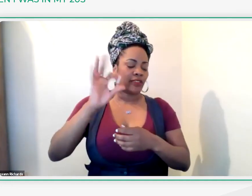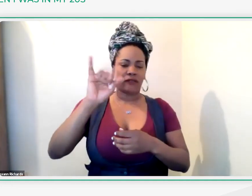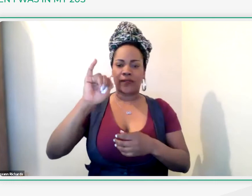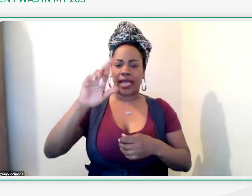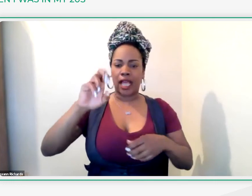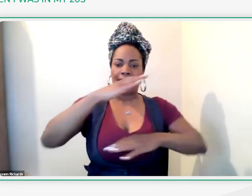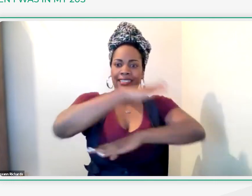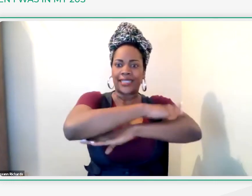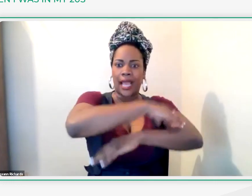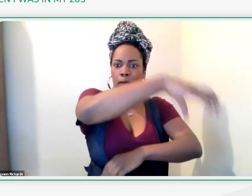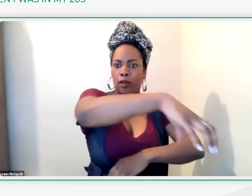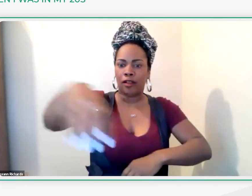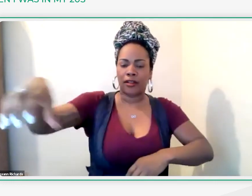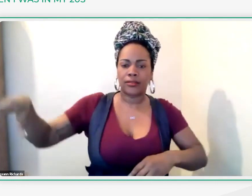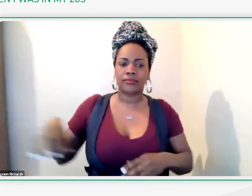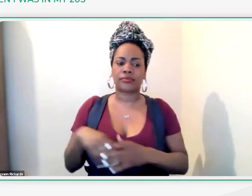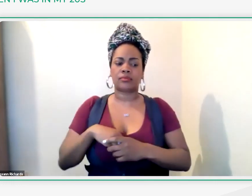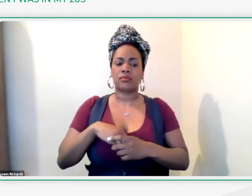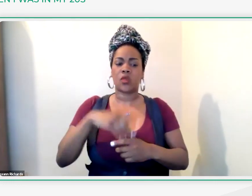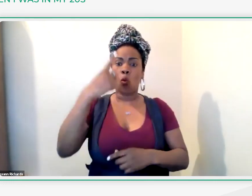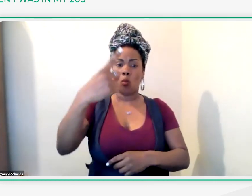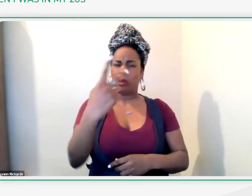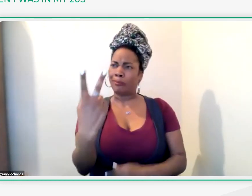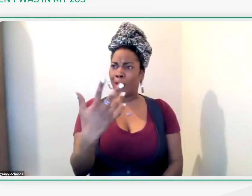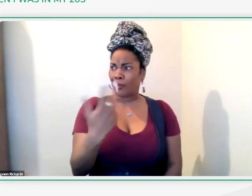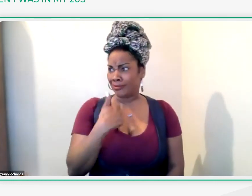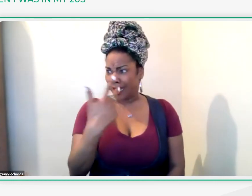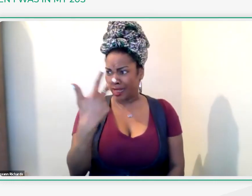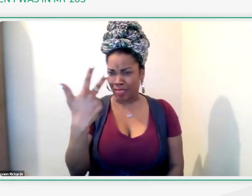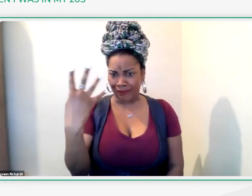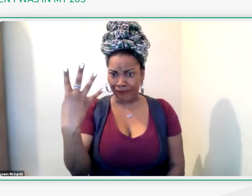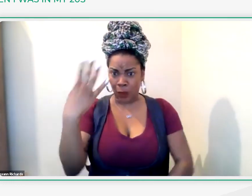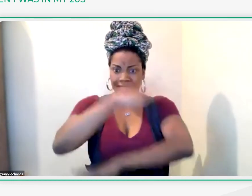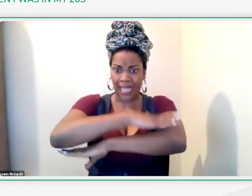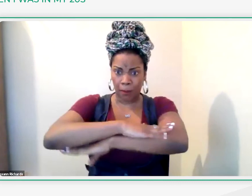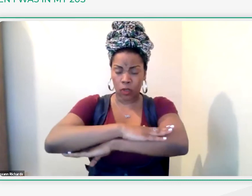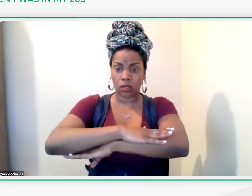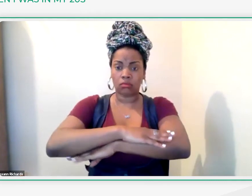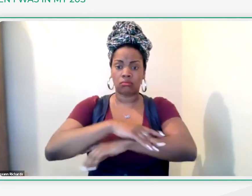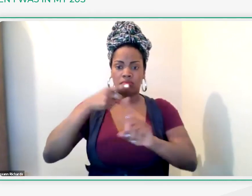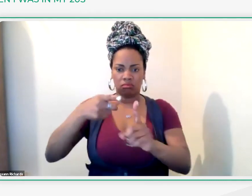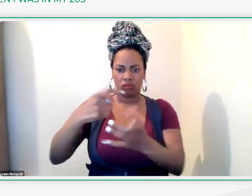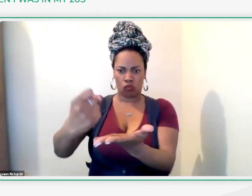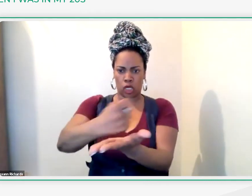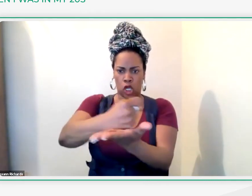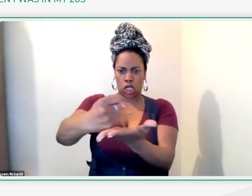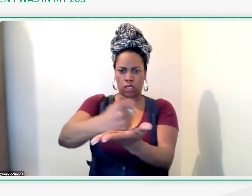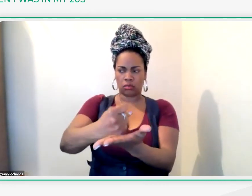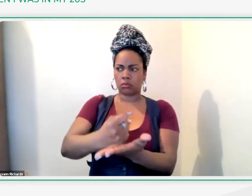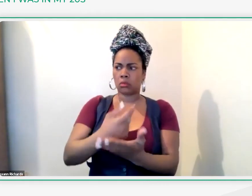I was coming into this space where they had a few tables. It was, like, a fair. I think there was, like, 3 or 4 tables there.